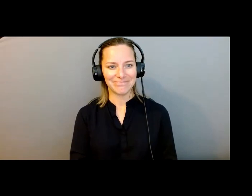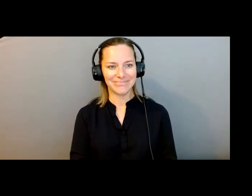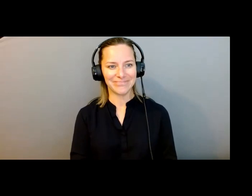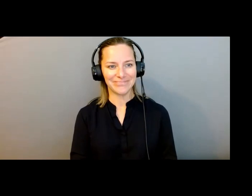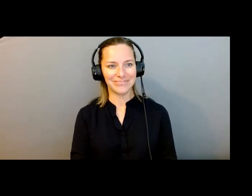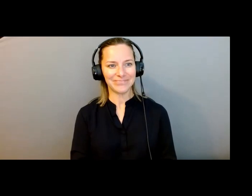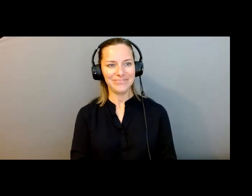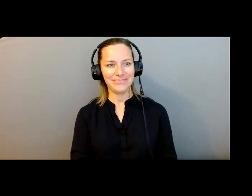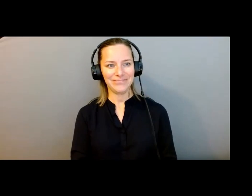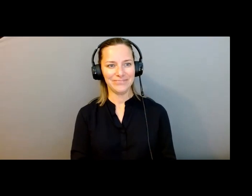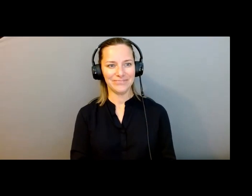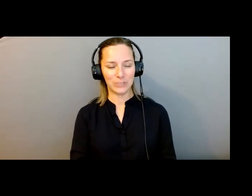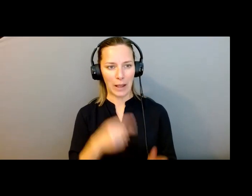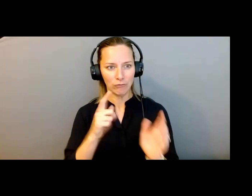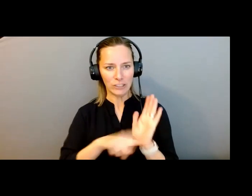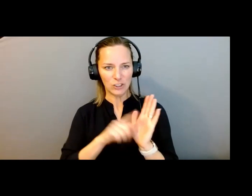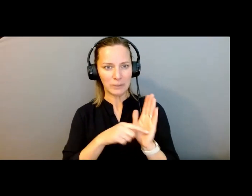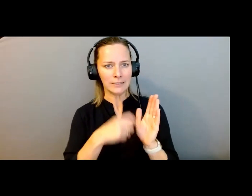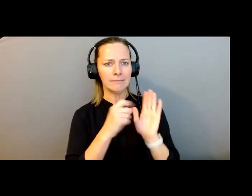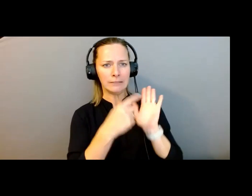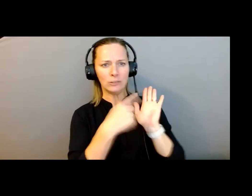Hitting people over the head with research. But they can't say they didn't know it,